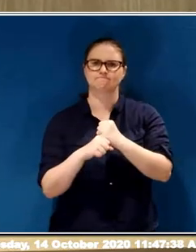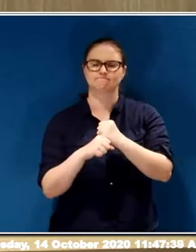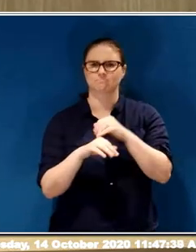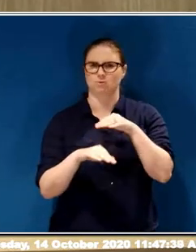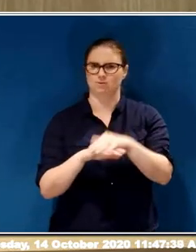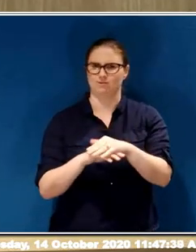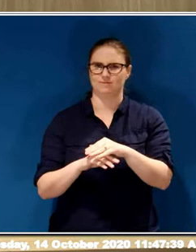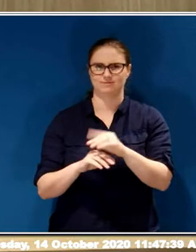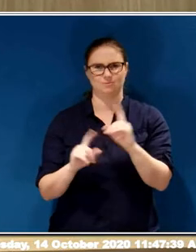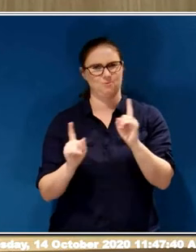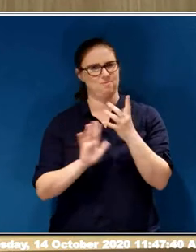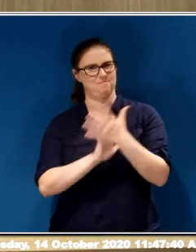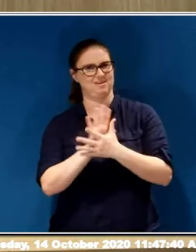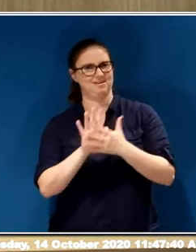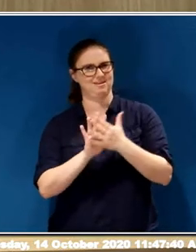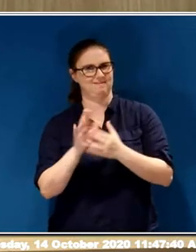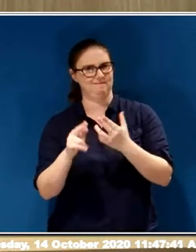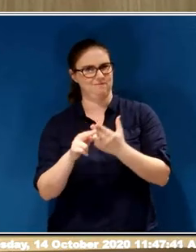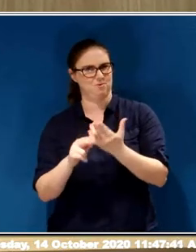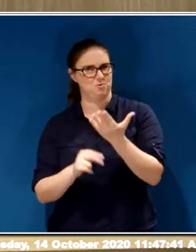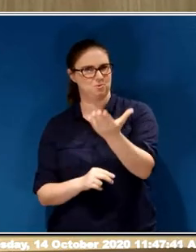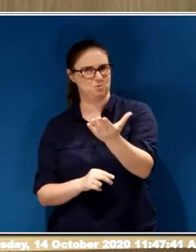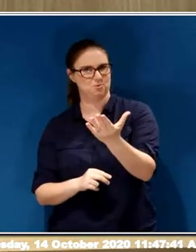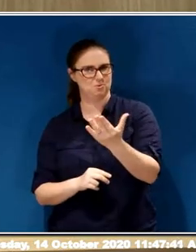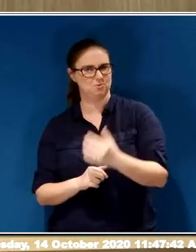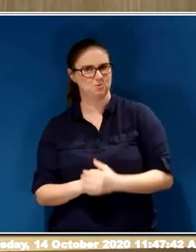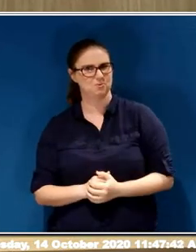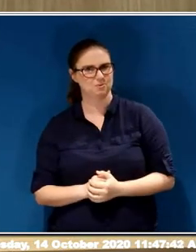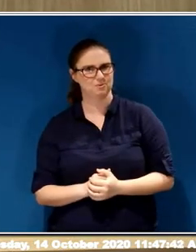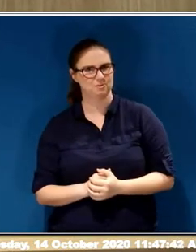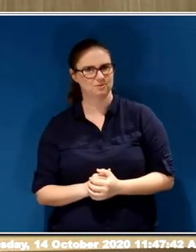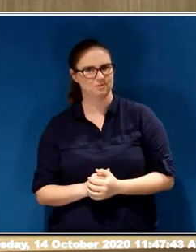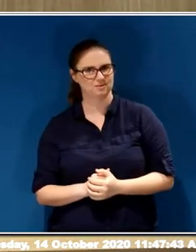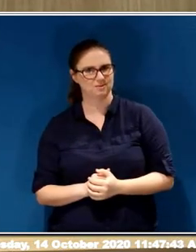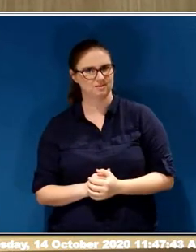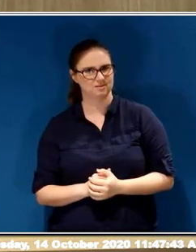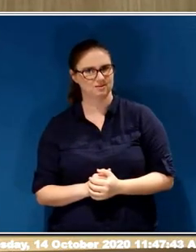given in light of what you shared about in terms of diagnosis that you've had